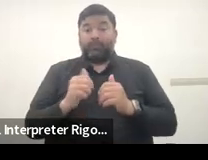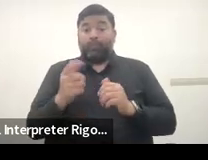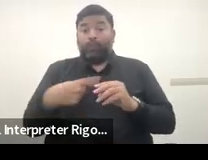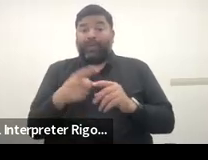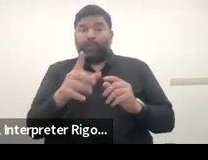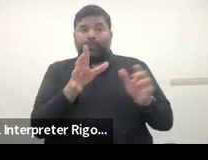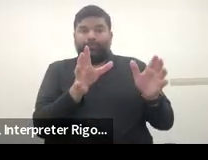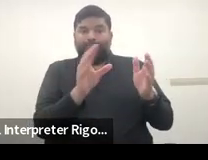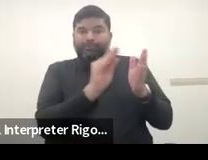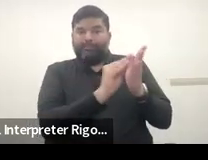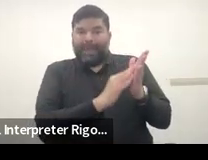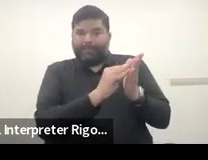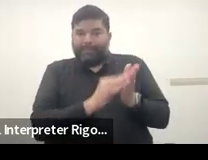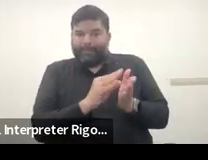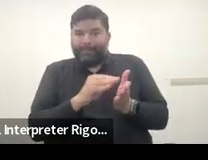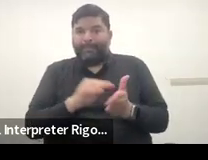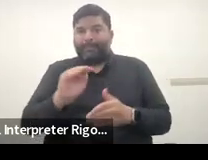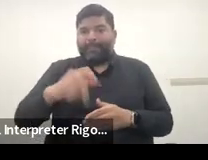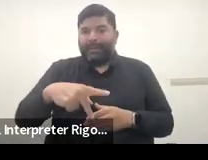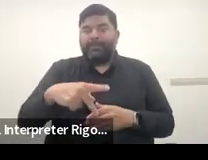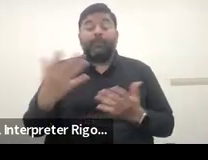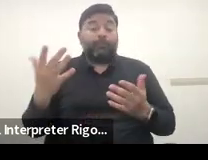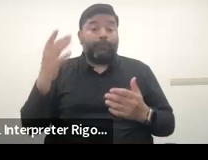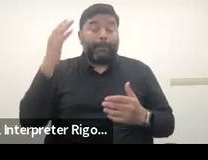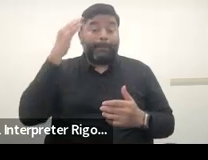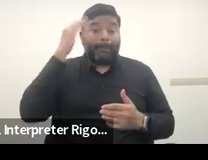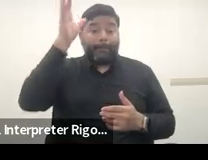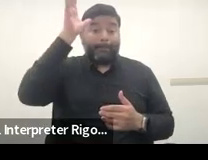For example, male signs are usually produced on the forehead, female signs are usually produced